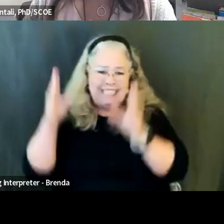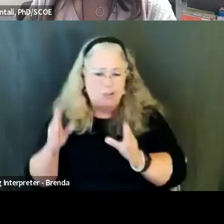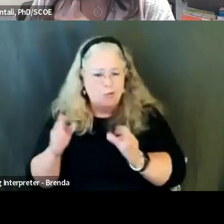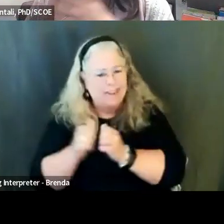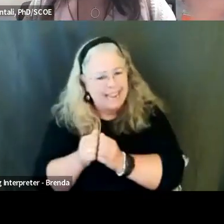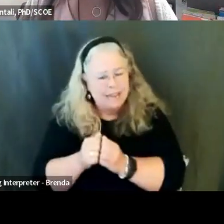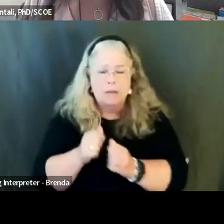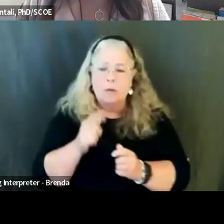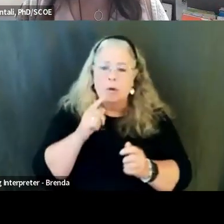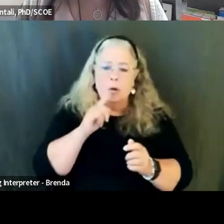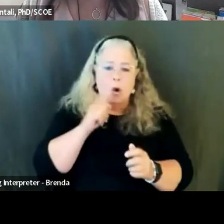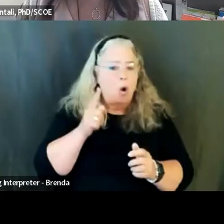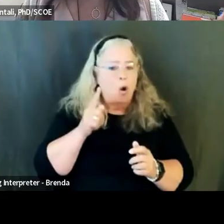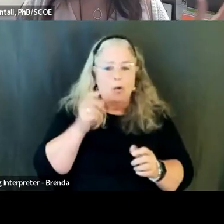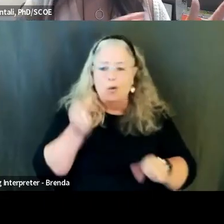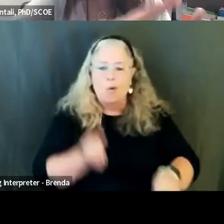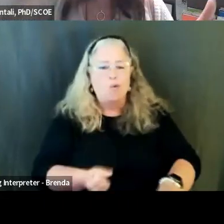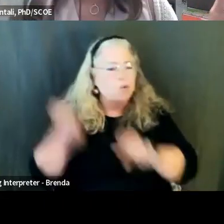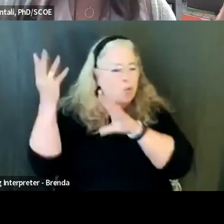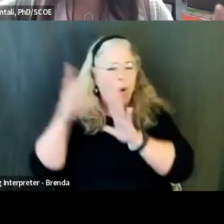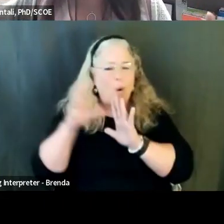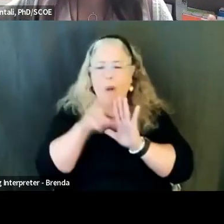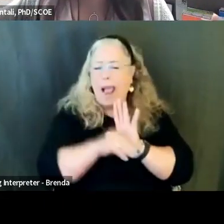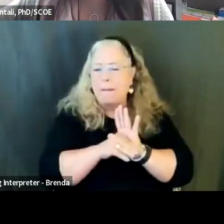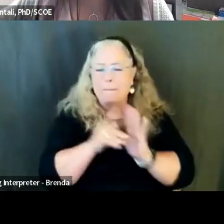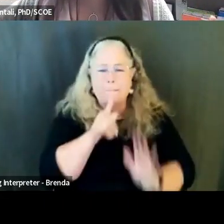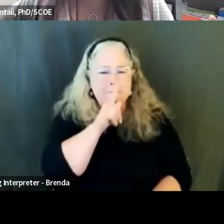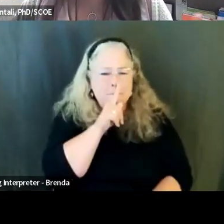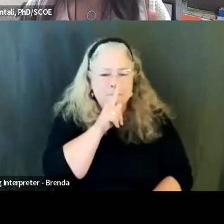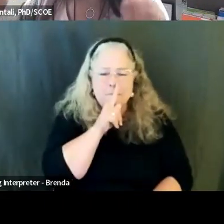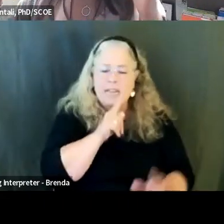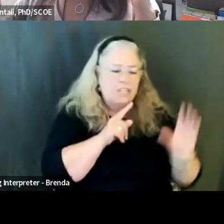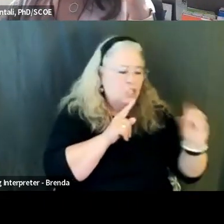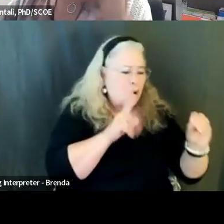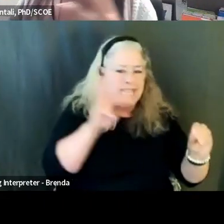all of a sudden you just throw out your curriculum and you have to go from zero to 60 right and say